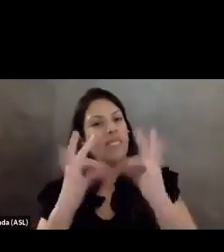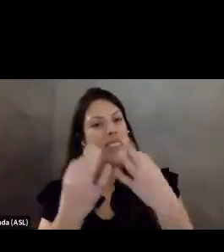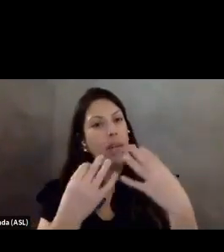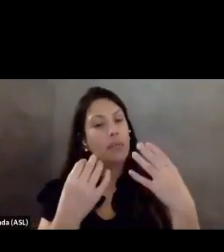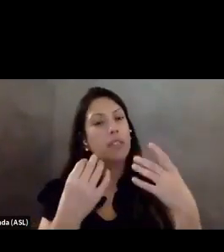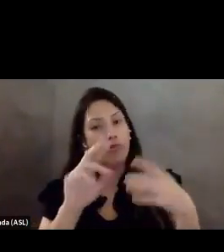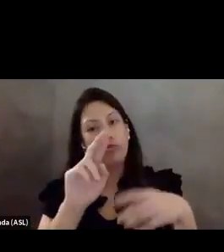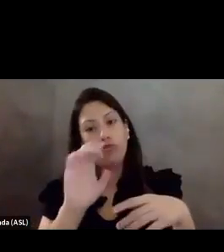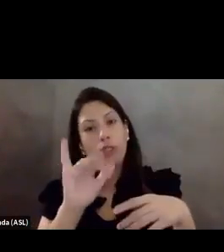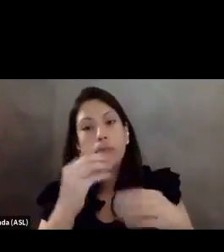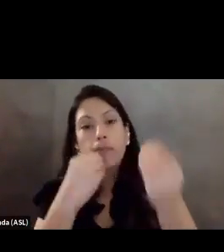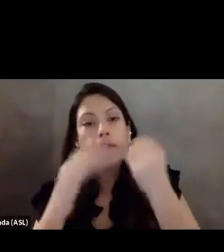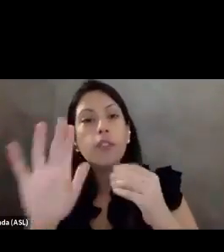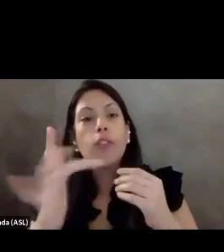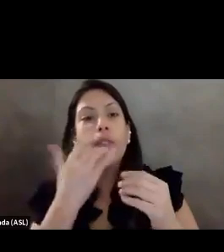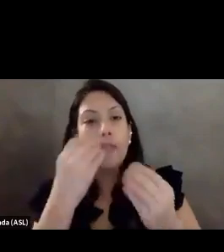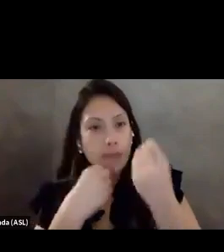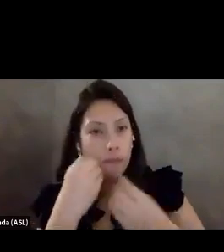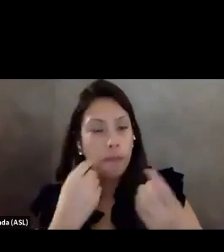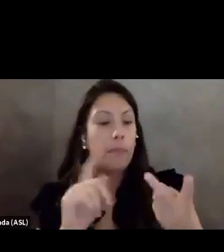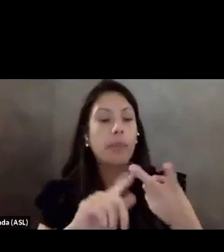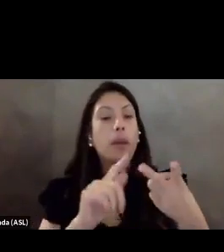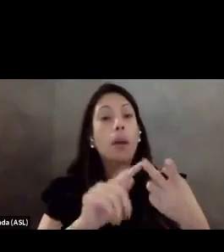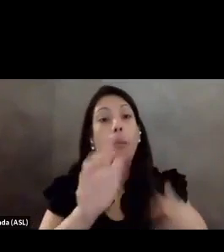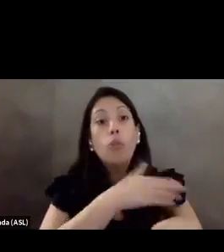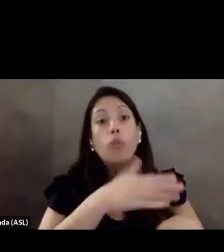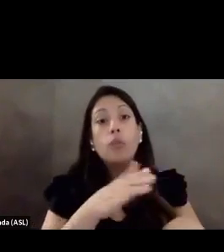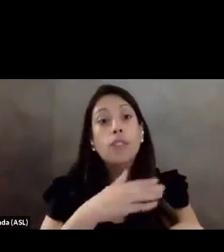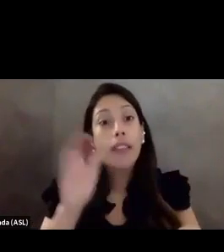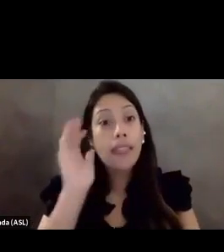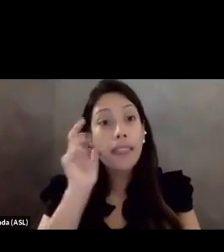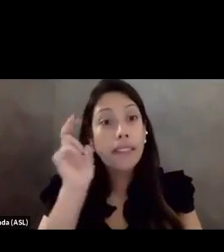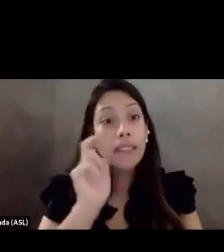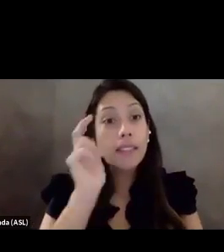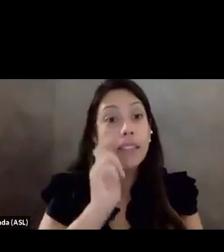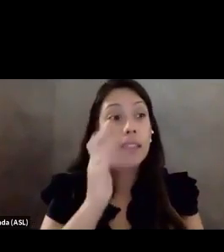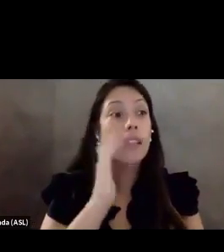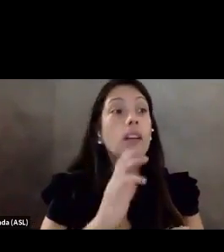your household, playing music in your home that your deceased loved ones enjoyed